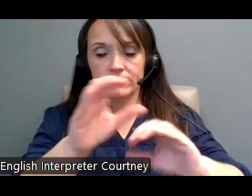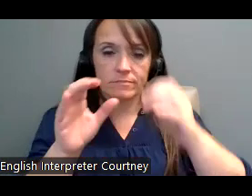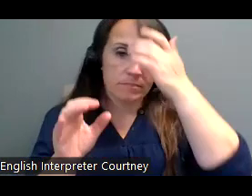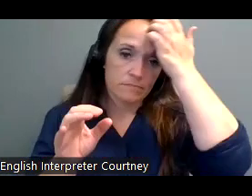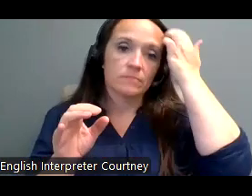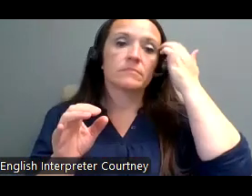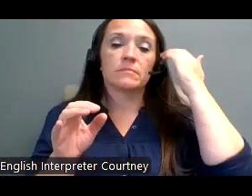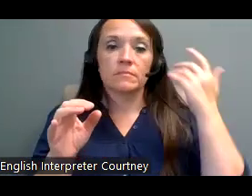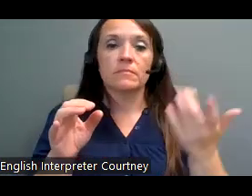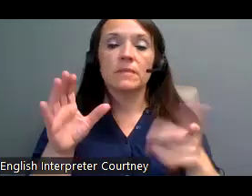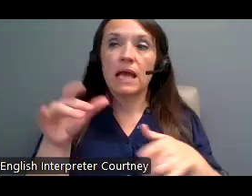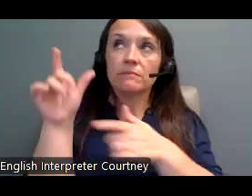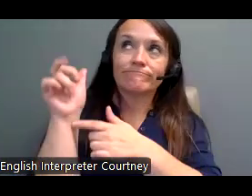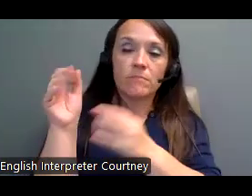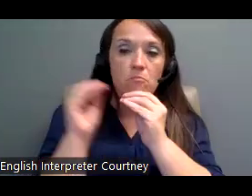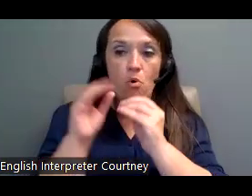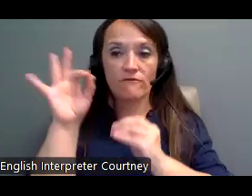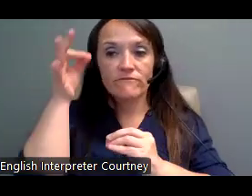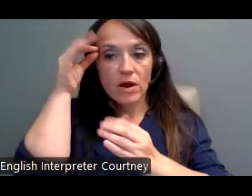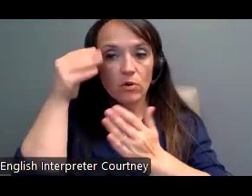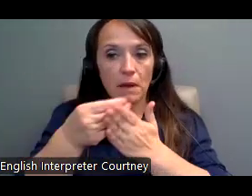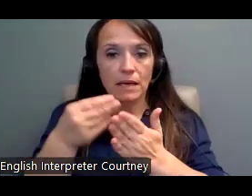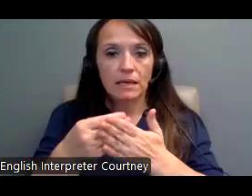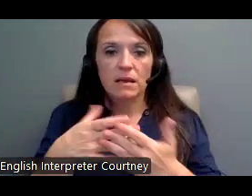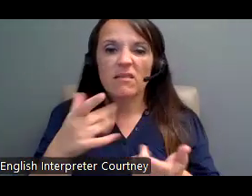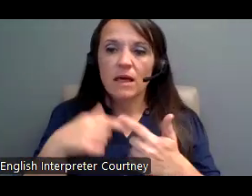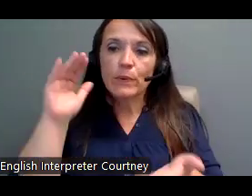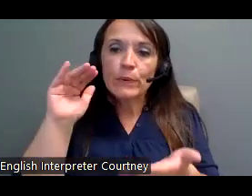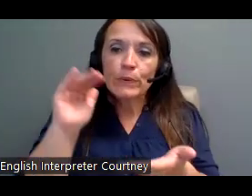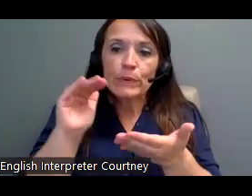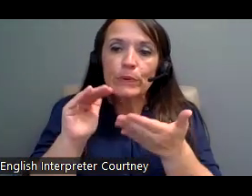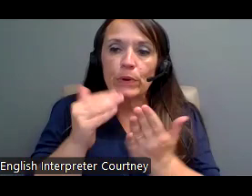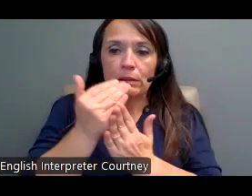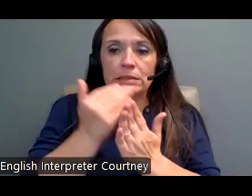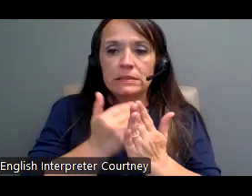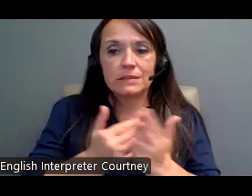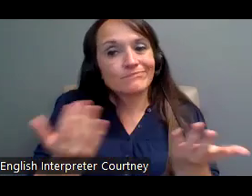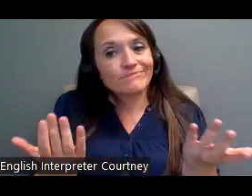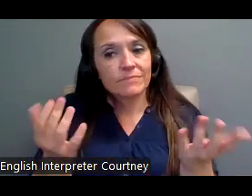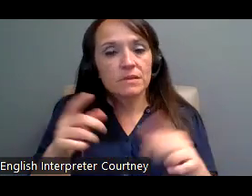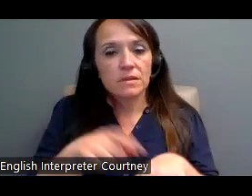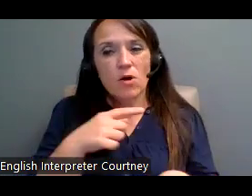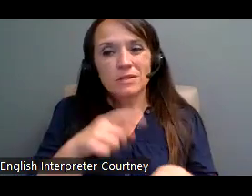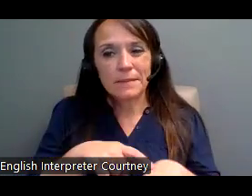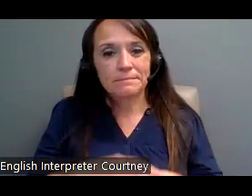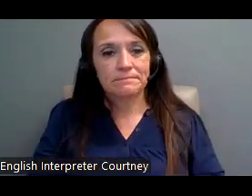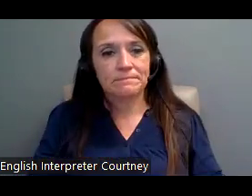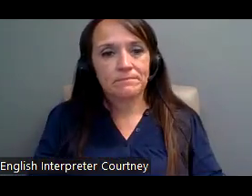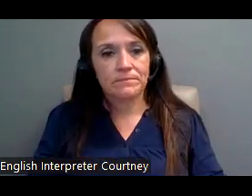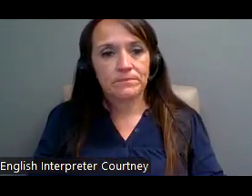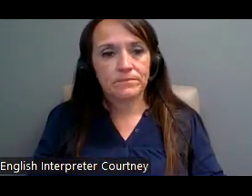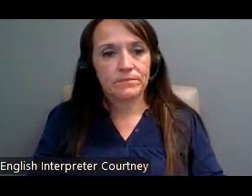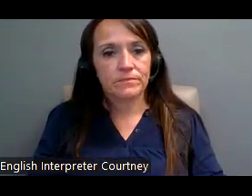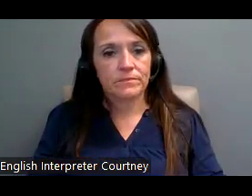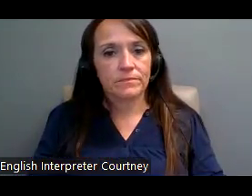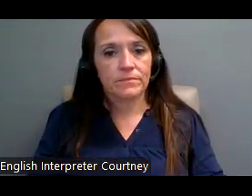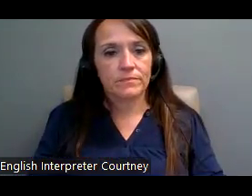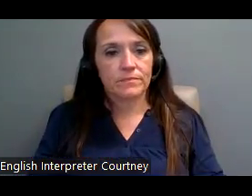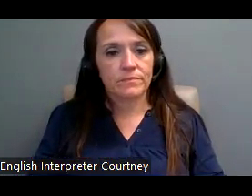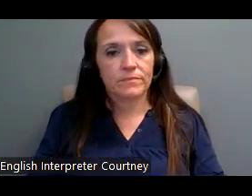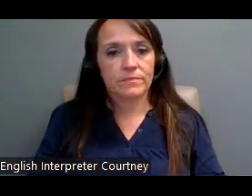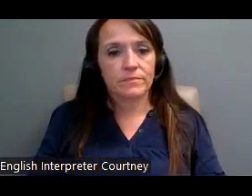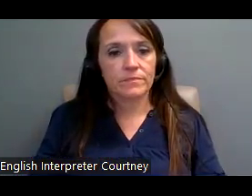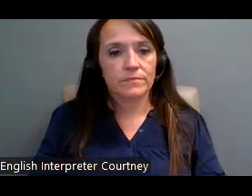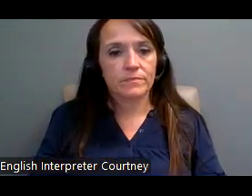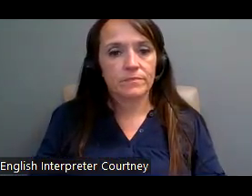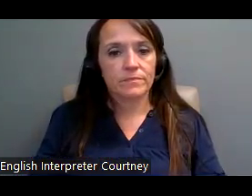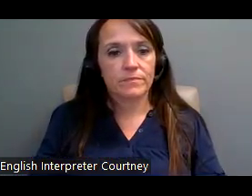the number of slots under each waiver. Once you receive a waiver so, you must use a